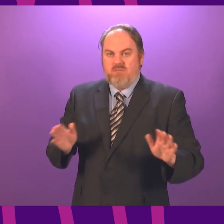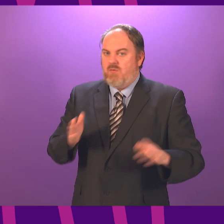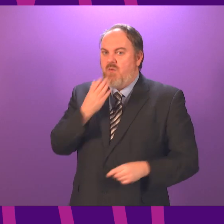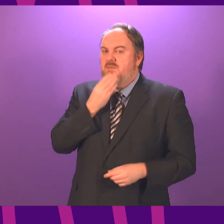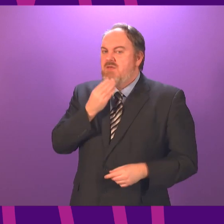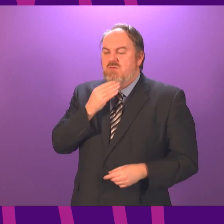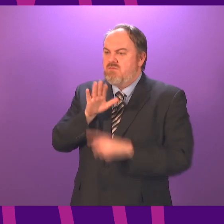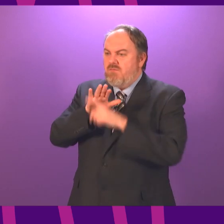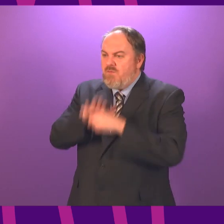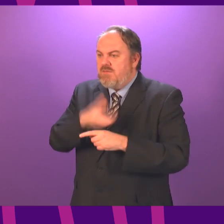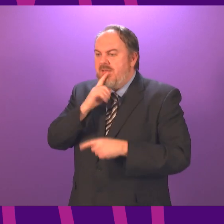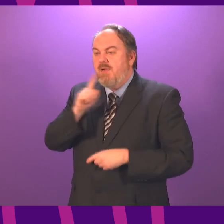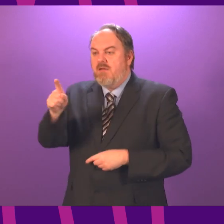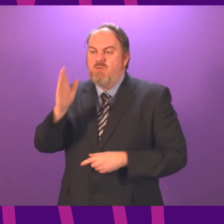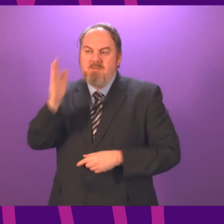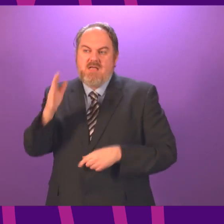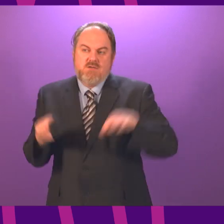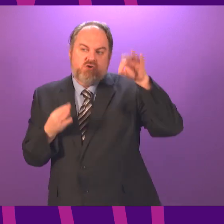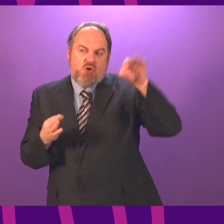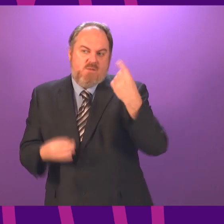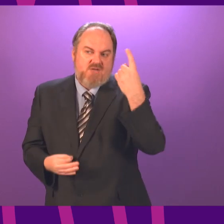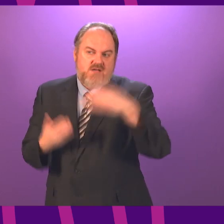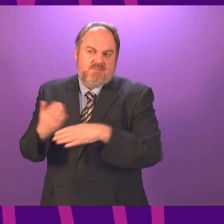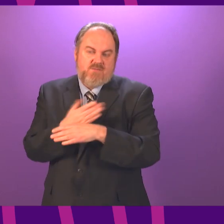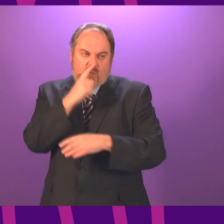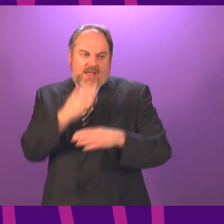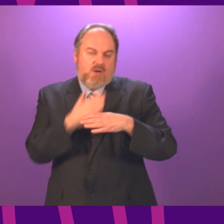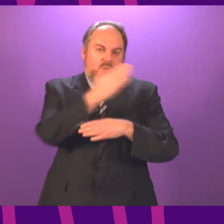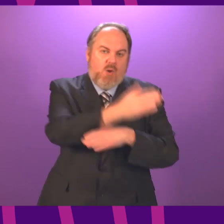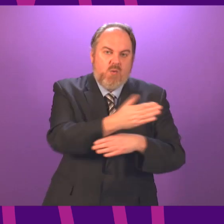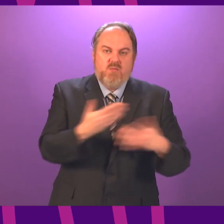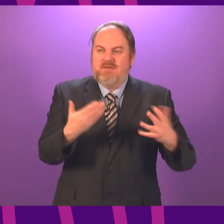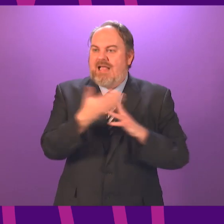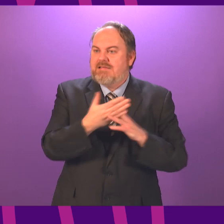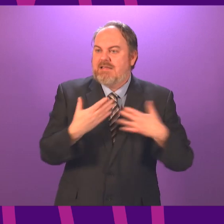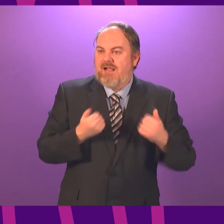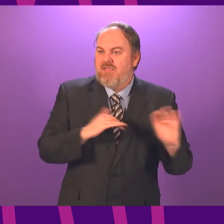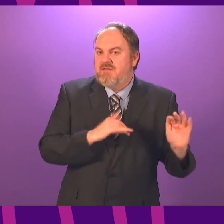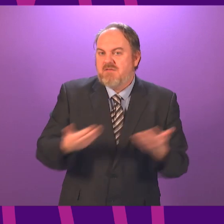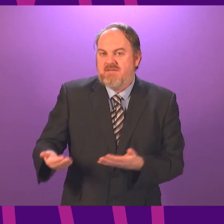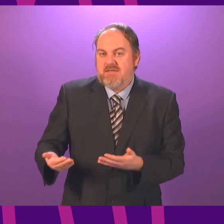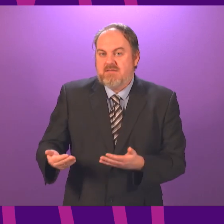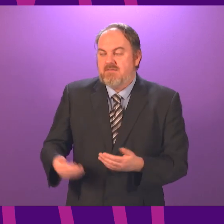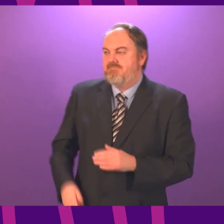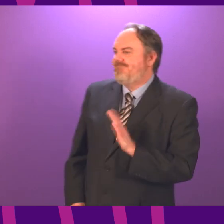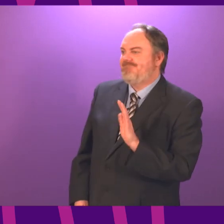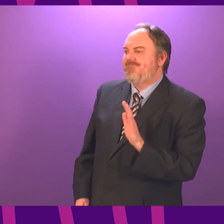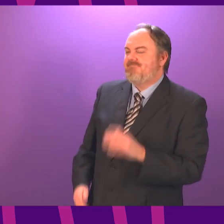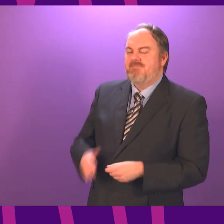public services in this country? The First Minister: I would not support the access of public services